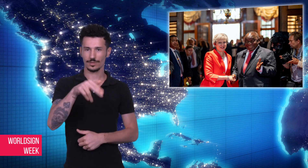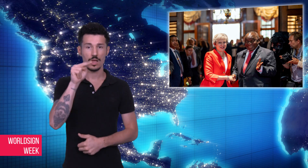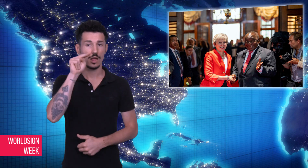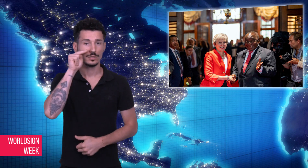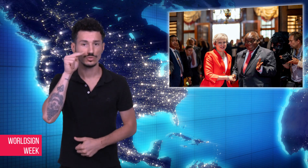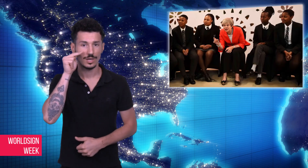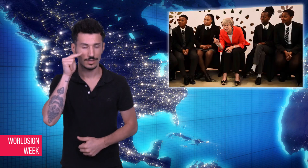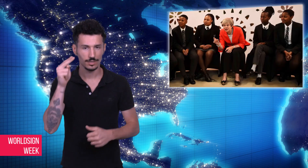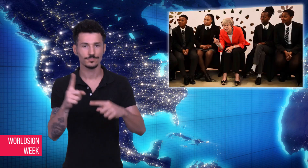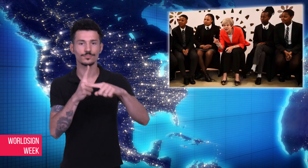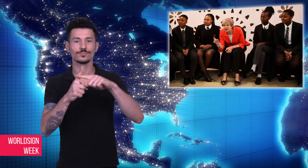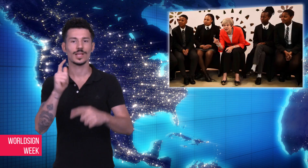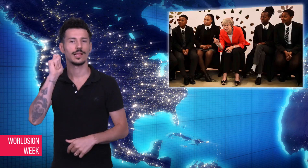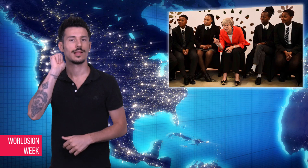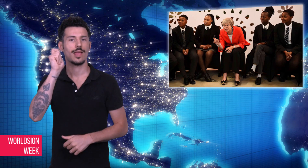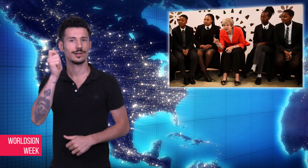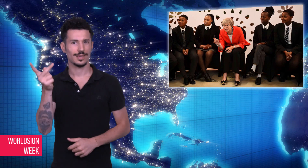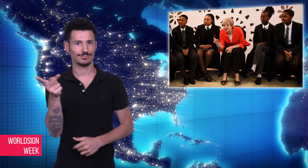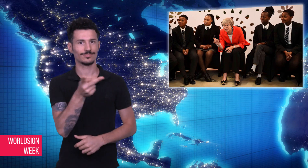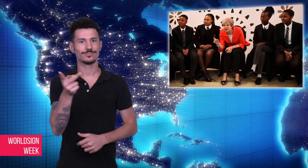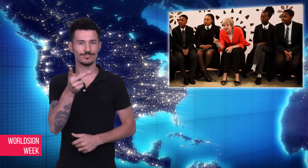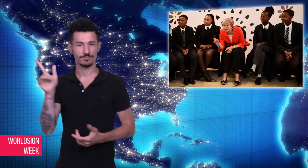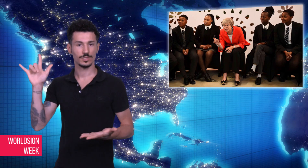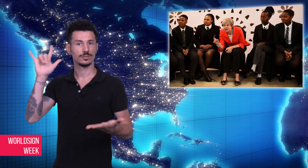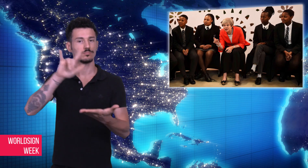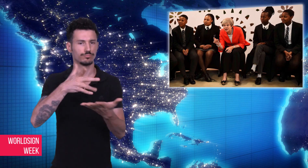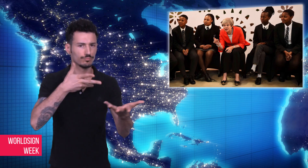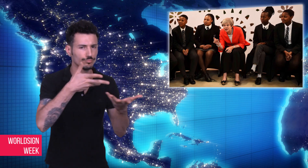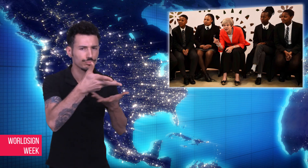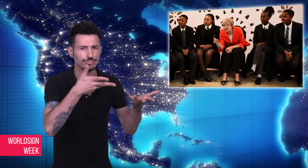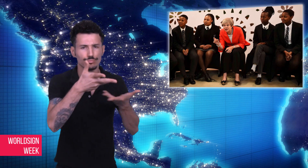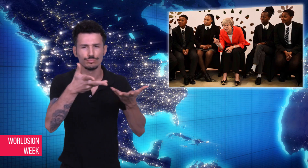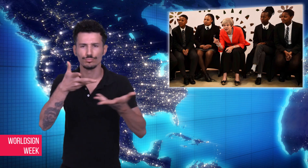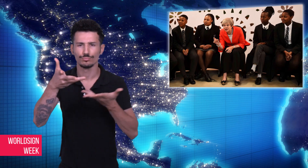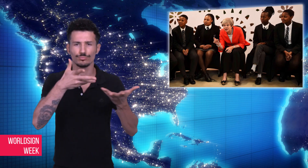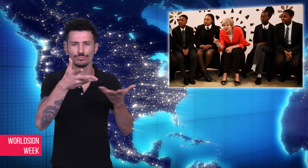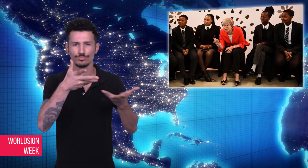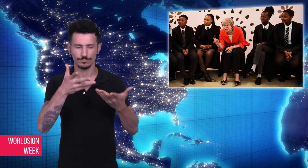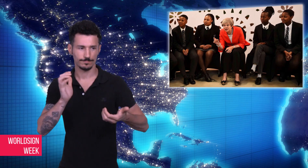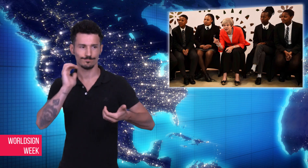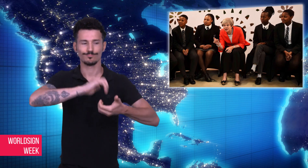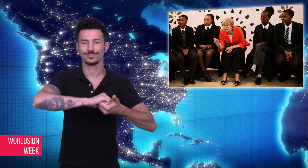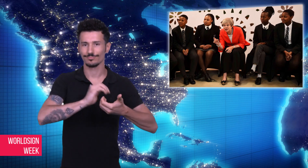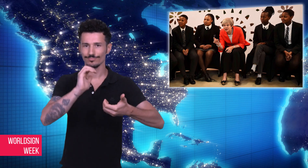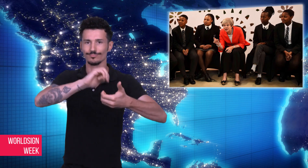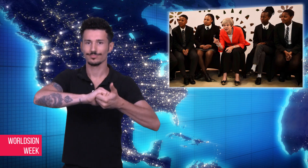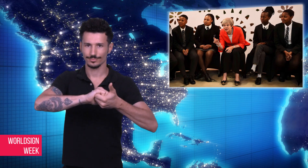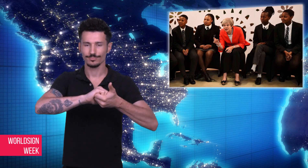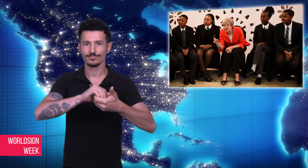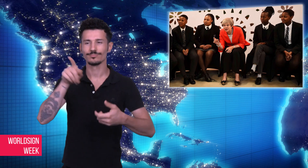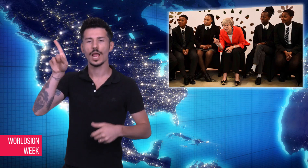Kenya at the same time to make trade commitments as a part of her post-